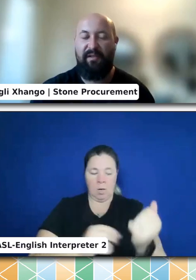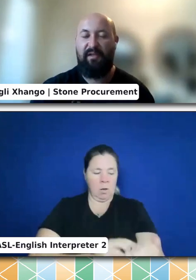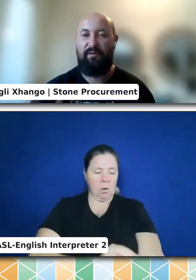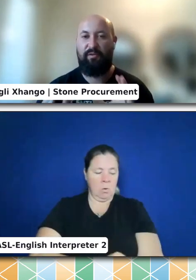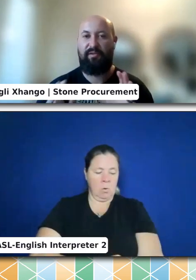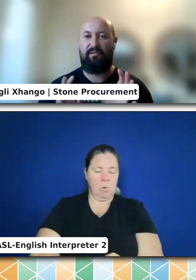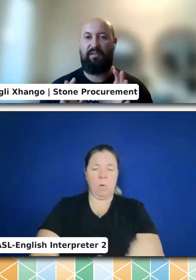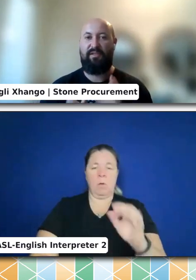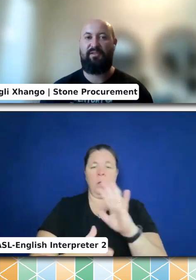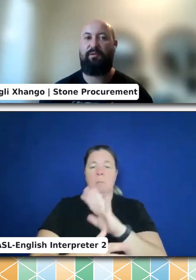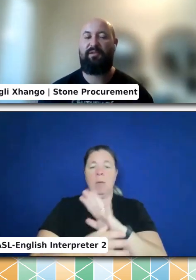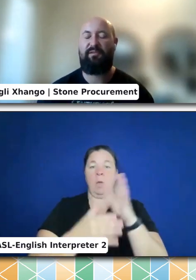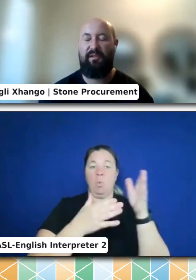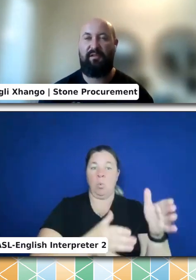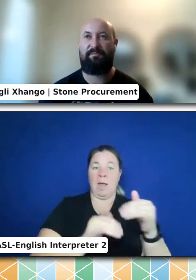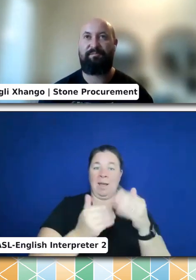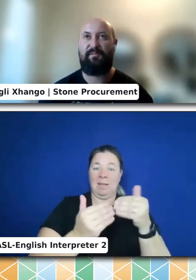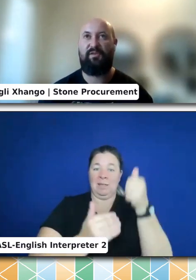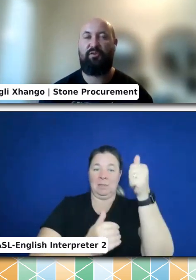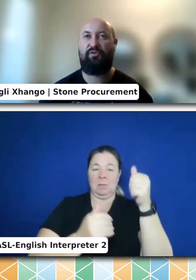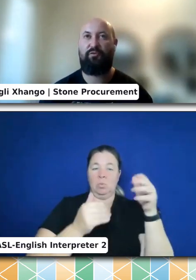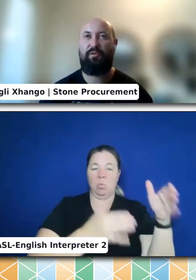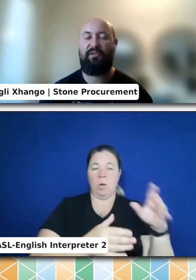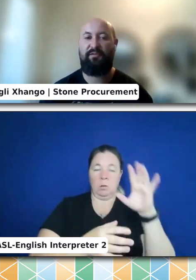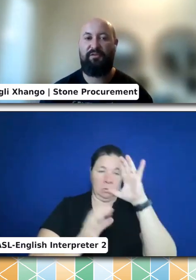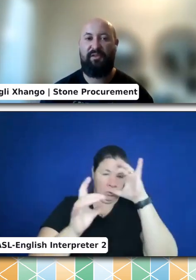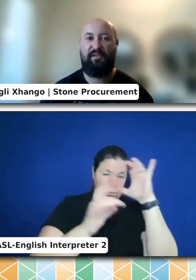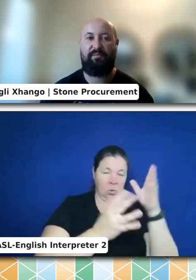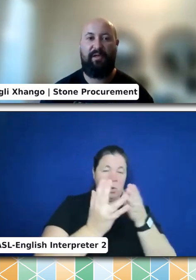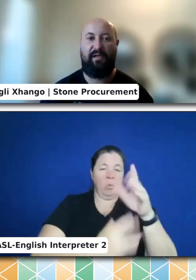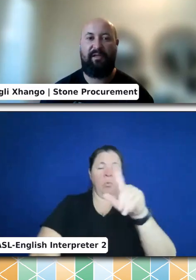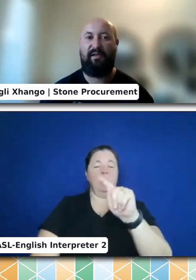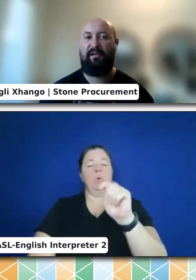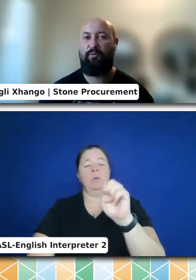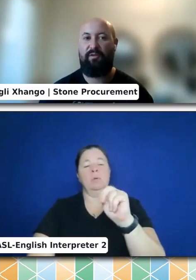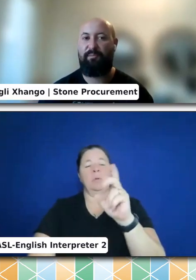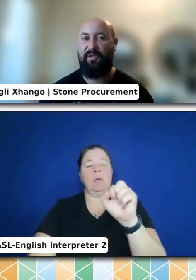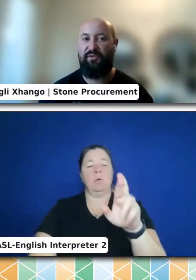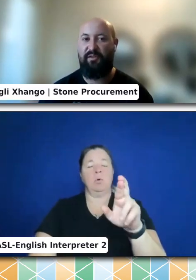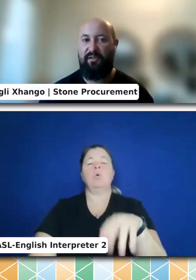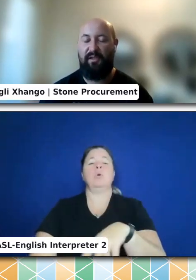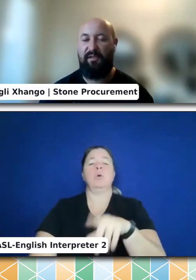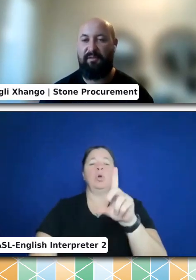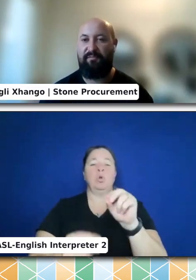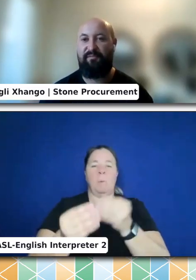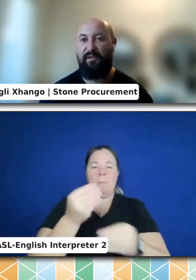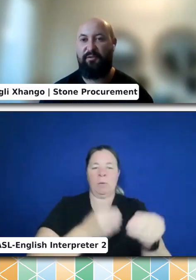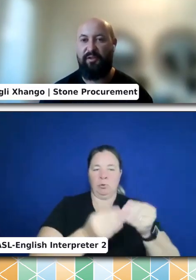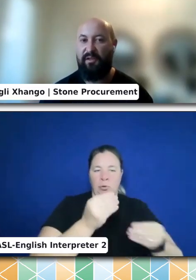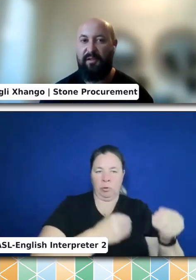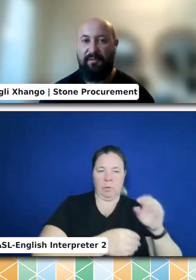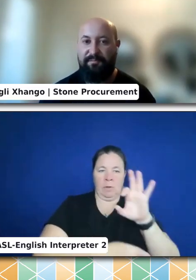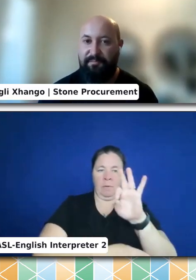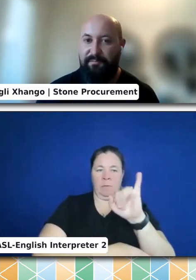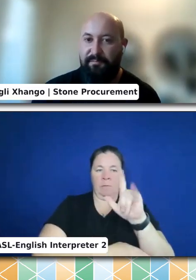Or the easiest way to, uh… search through the tenders is by doing the budget, uh, filter.